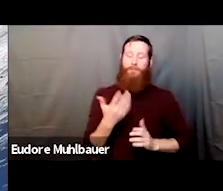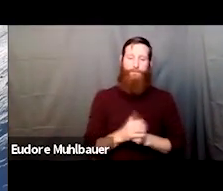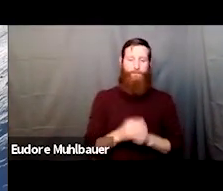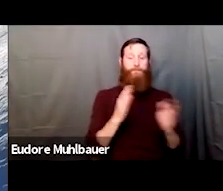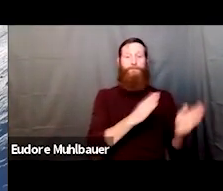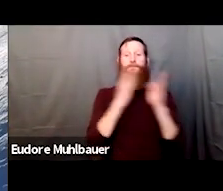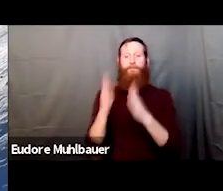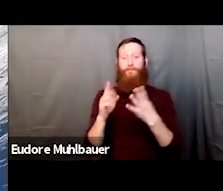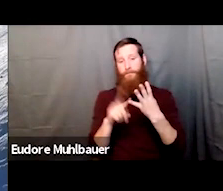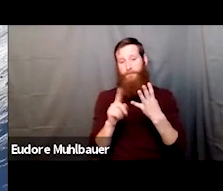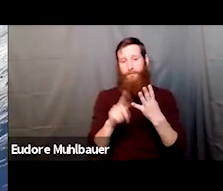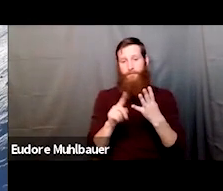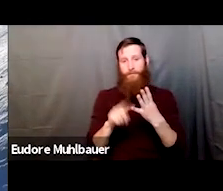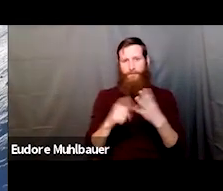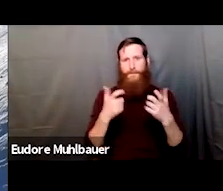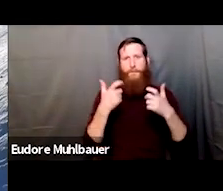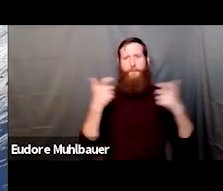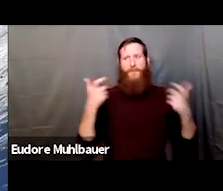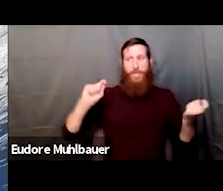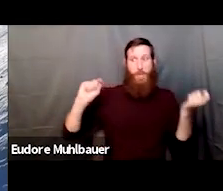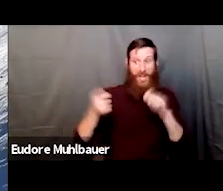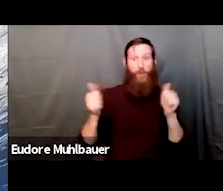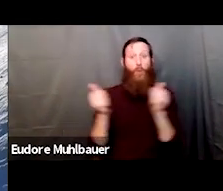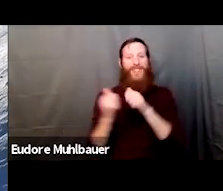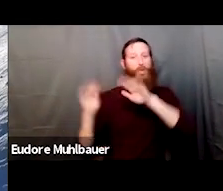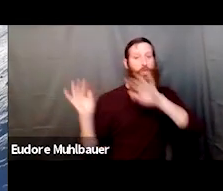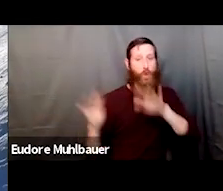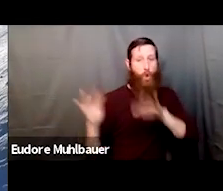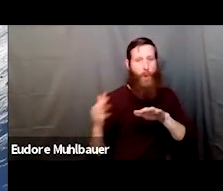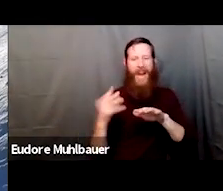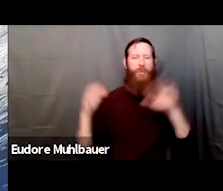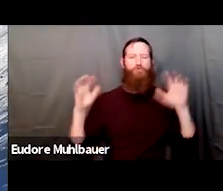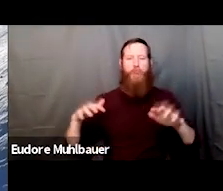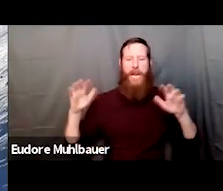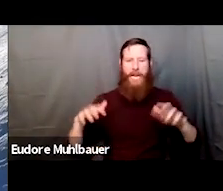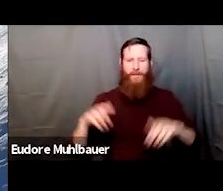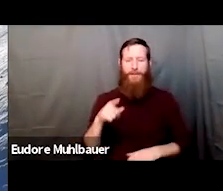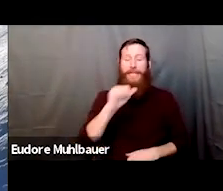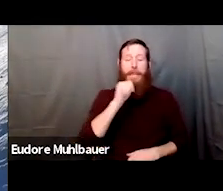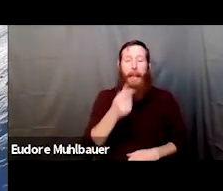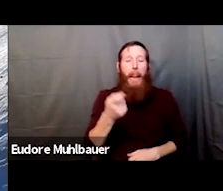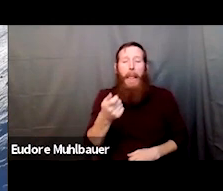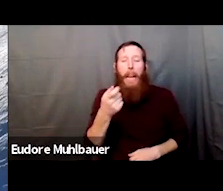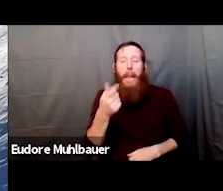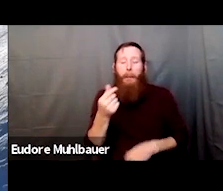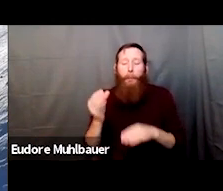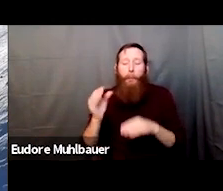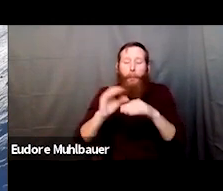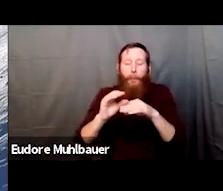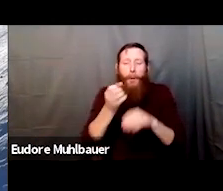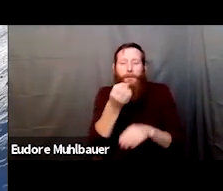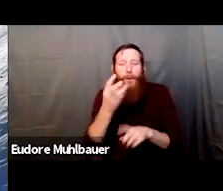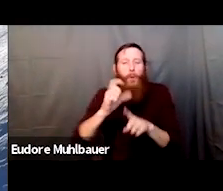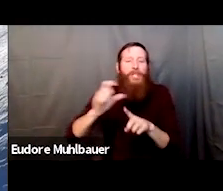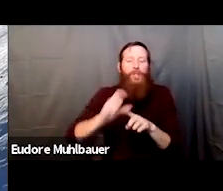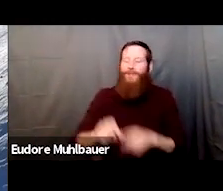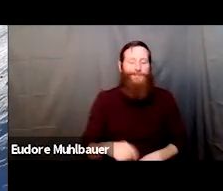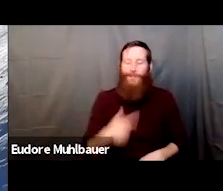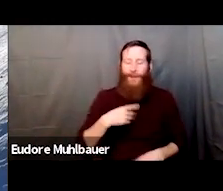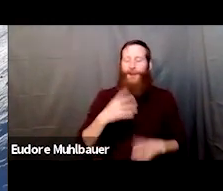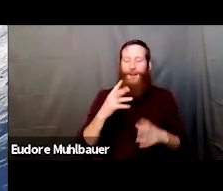And big changes in terms of rapid snow or rain, and this isn't just a little bit of snow, a couple inches of snow, we are talking about lots and lots of snow